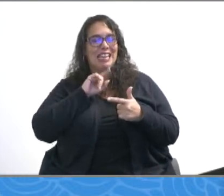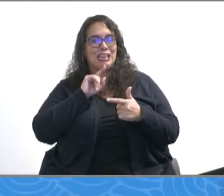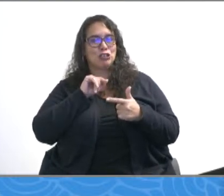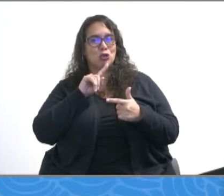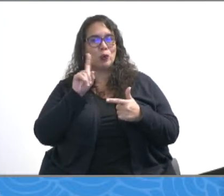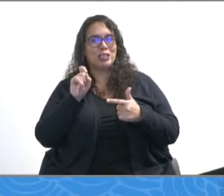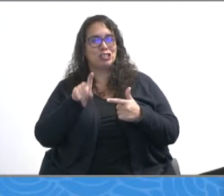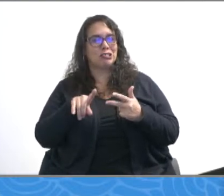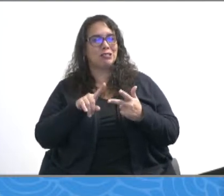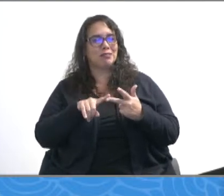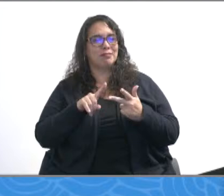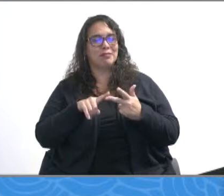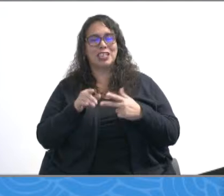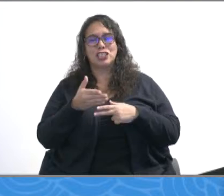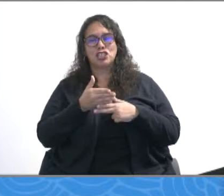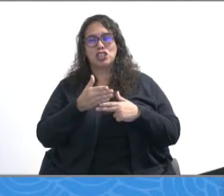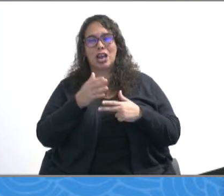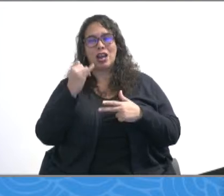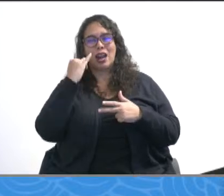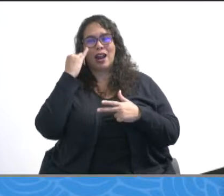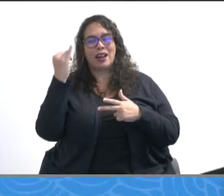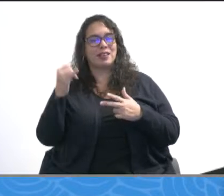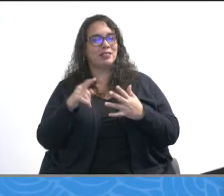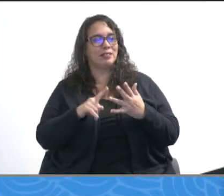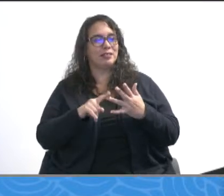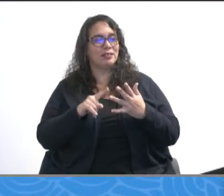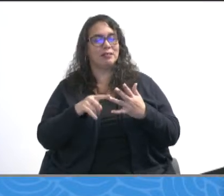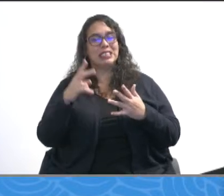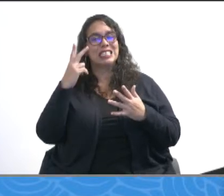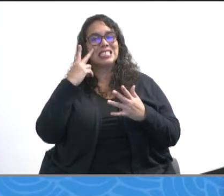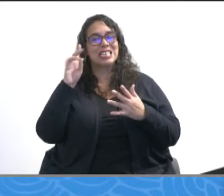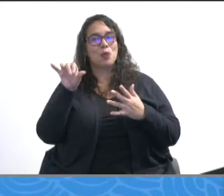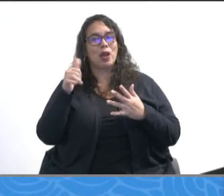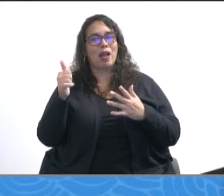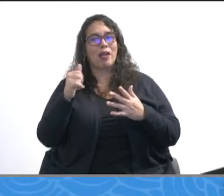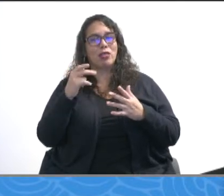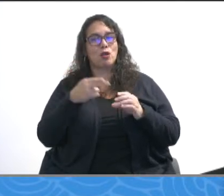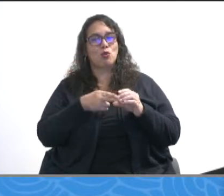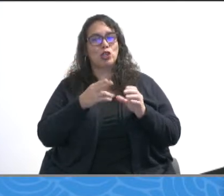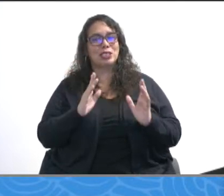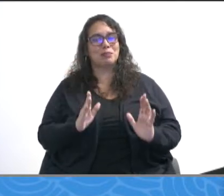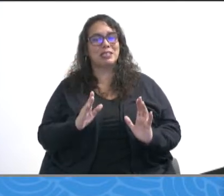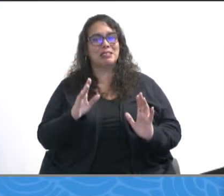I get to share my thoughts, and then I get to see what some of the other participants thoughts have been,